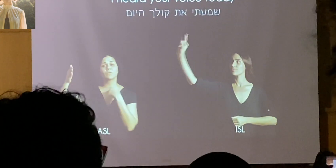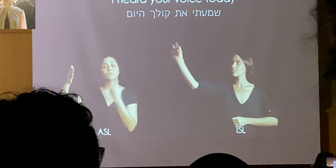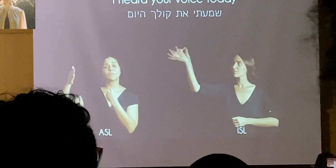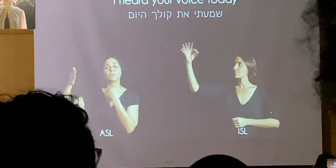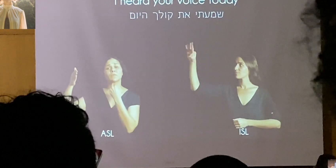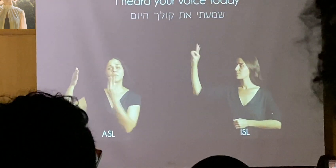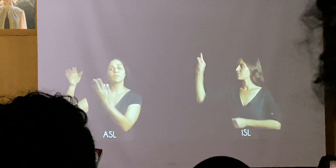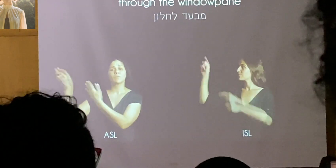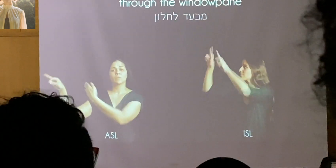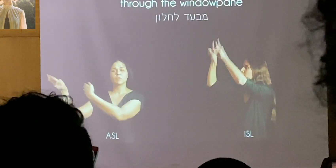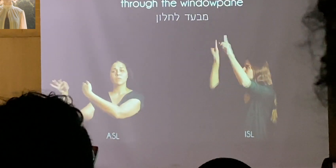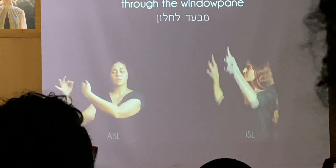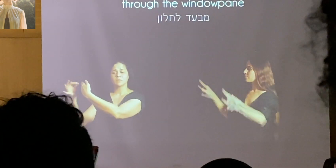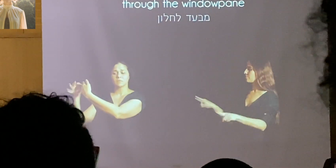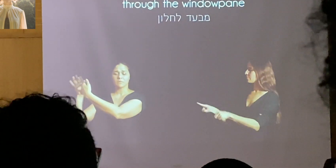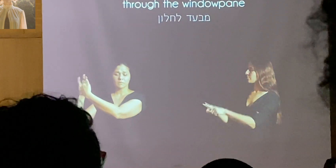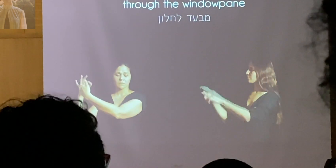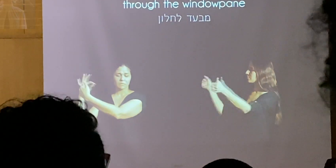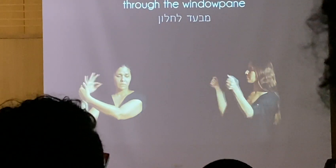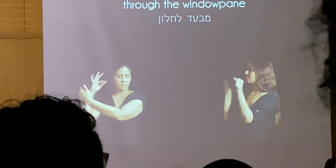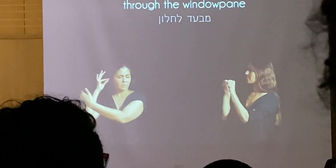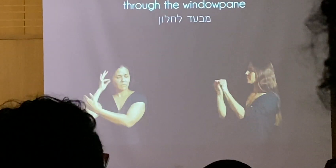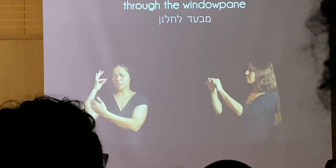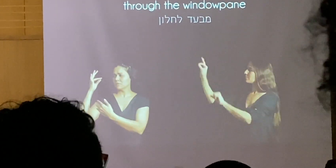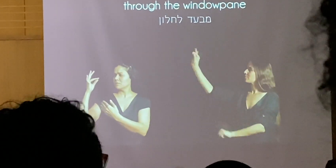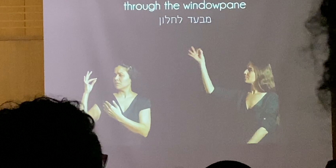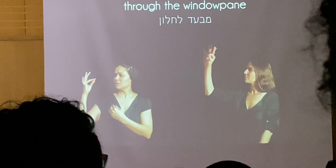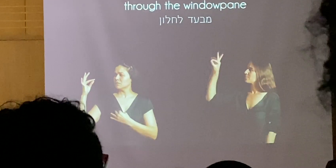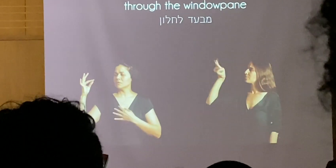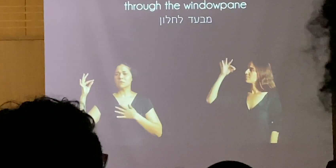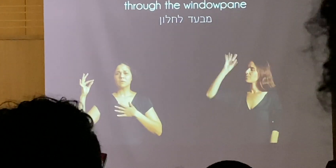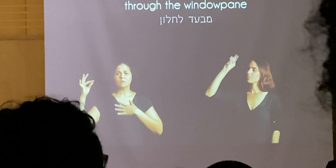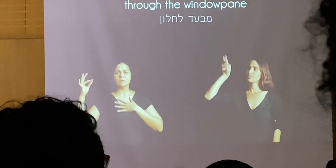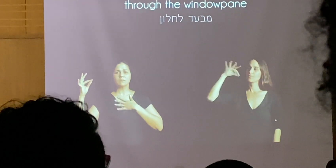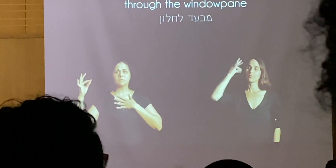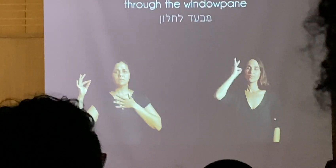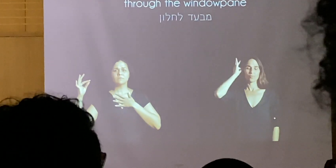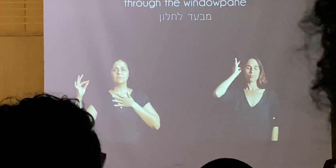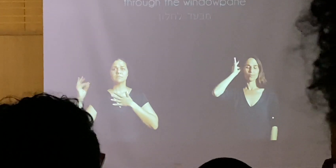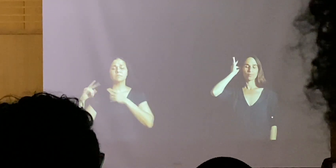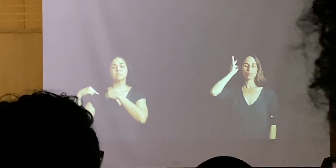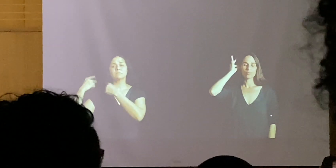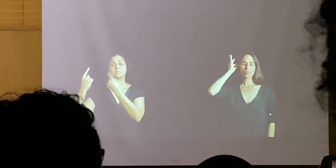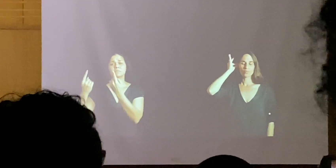that was projected in the hall, translated to Hebrew, Israeli Sign Language, and American Sign Lanugage, which was very emotional,